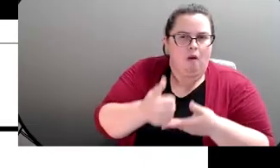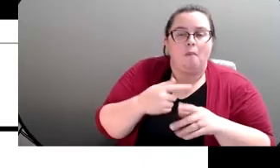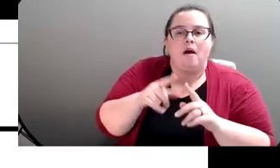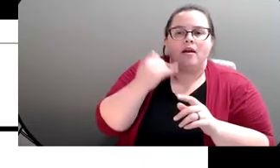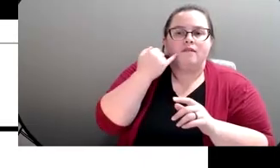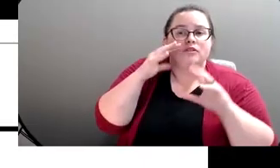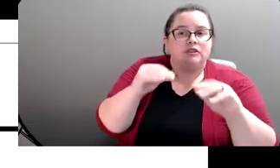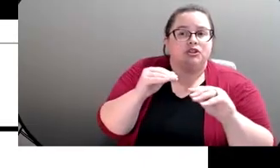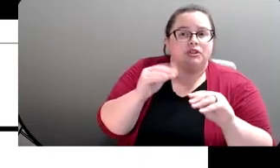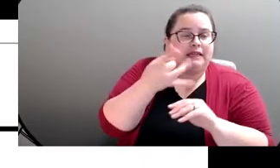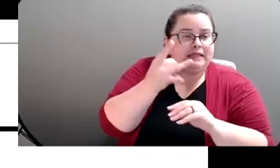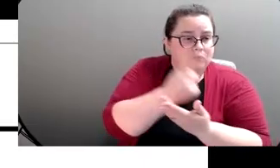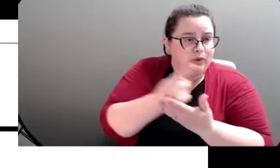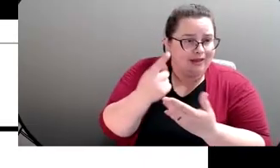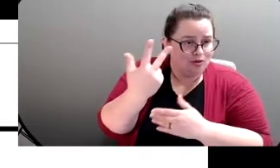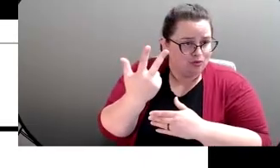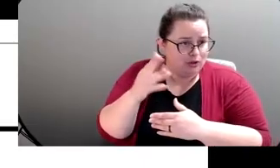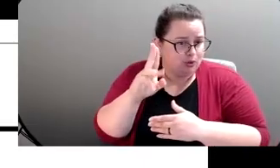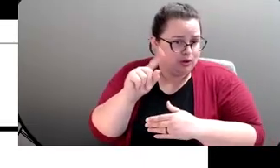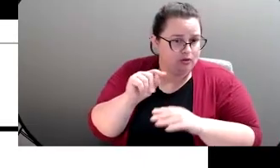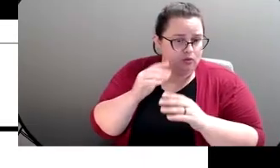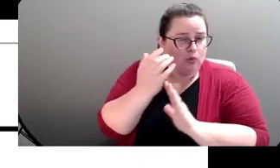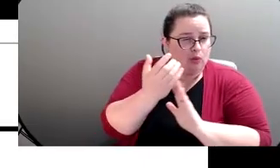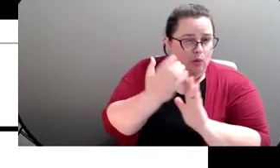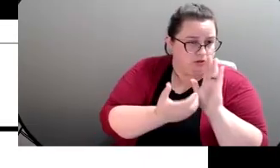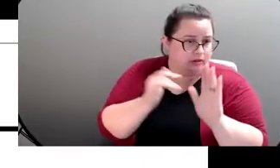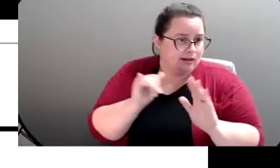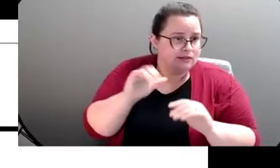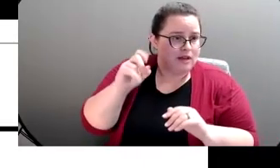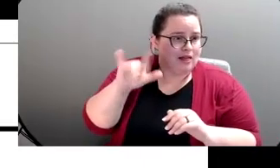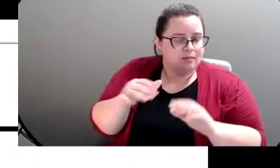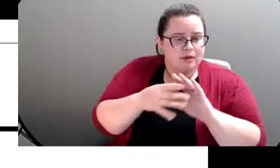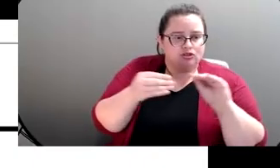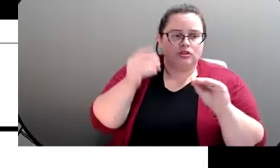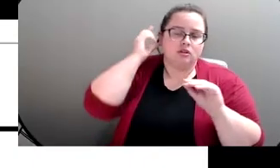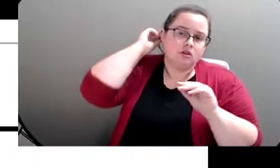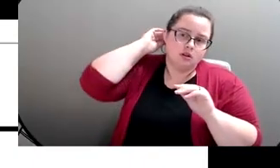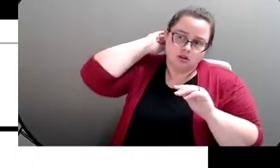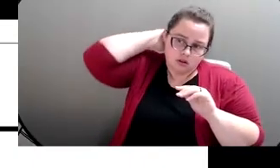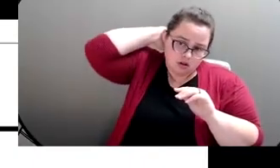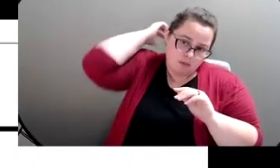as Sally had mentioned earlier, really the minimum required weekly interaction